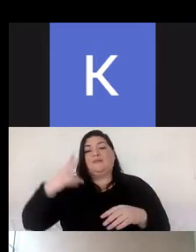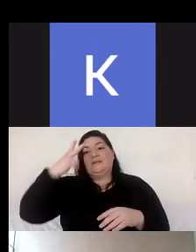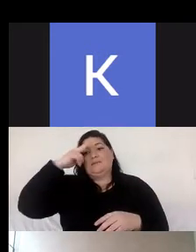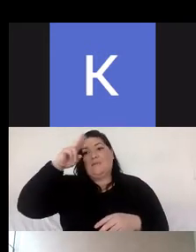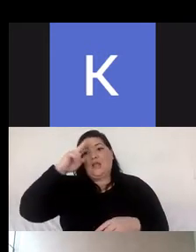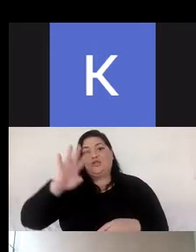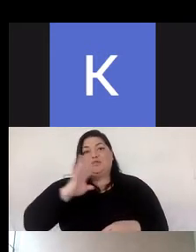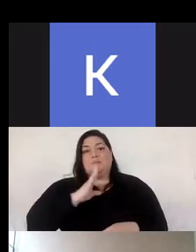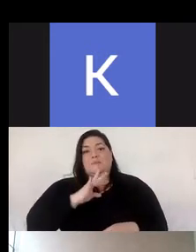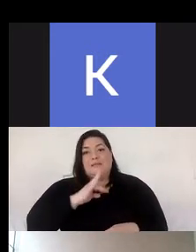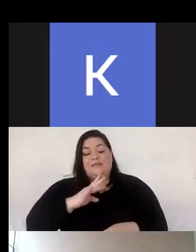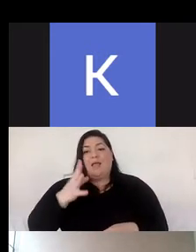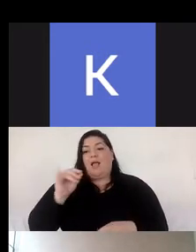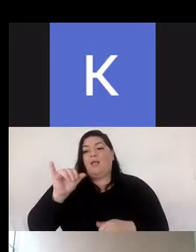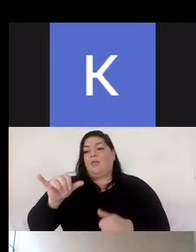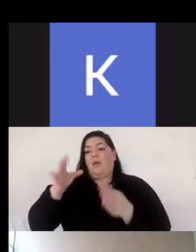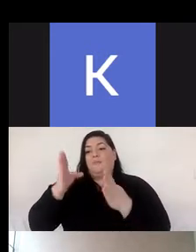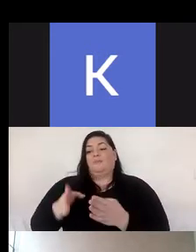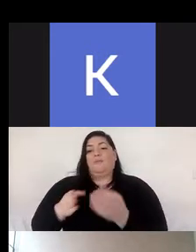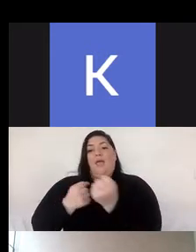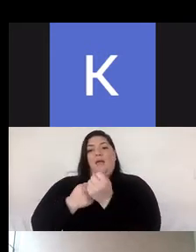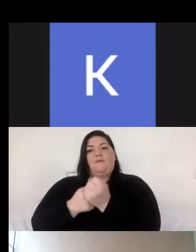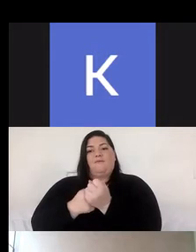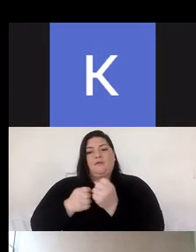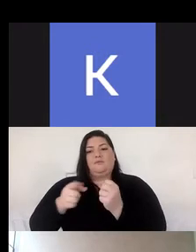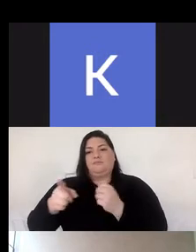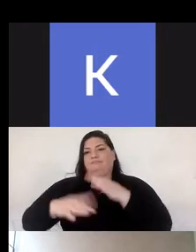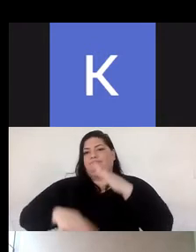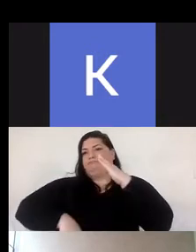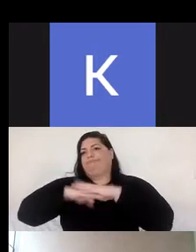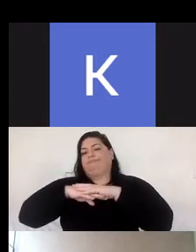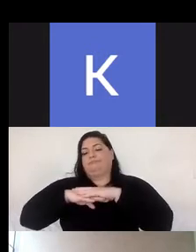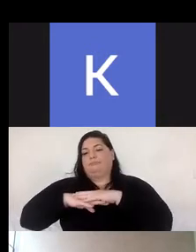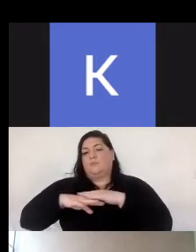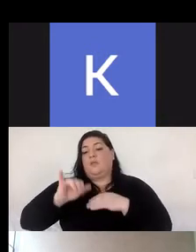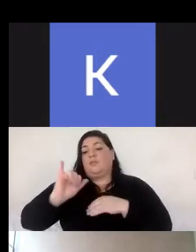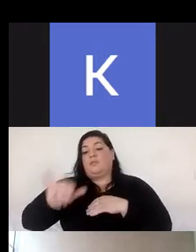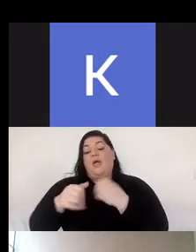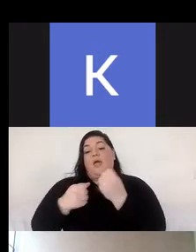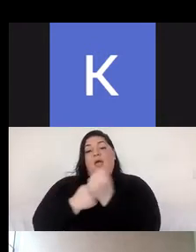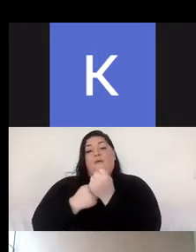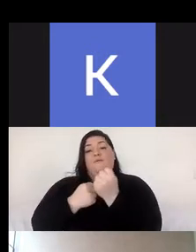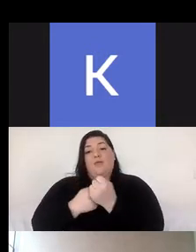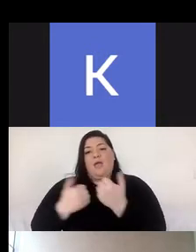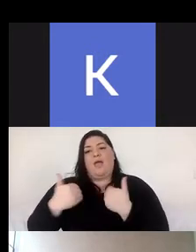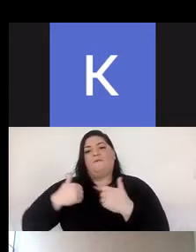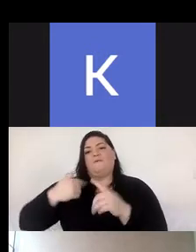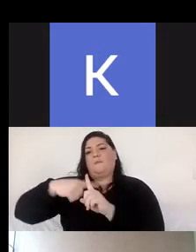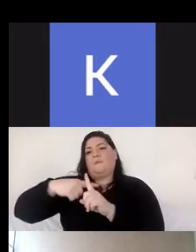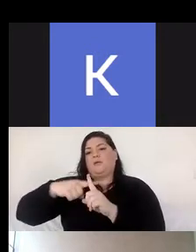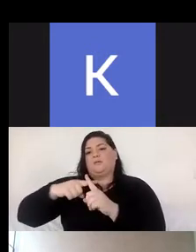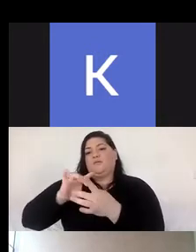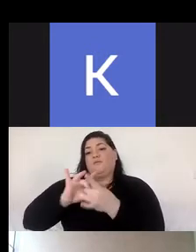and that advocate was at her capacity. This advocate has a positive relationship with the community